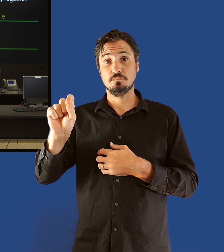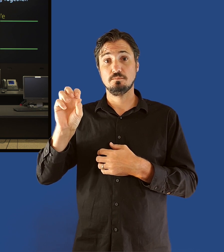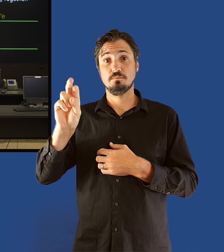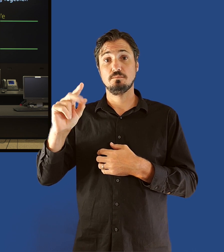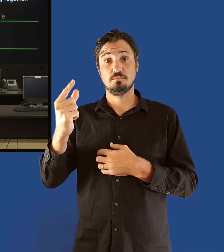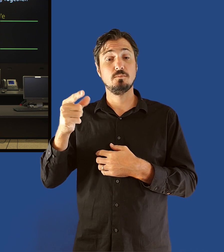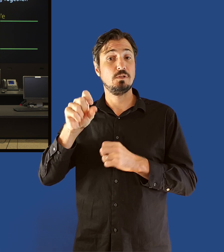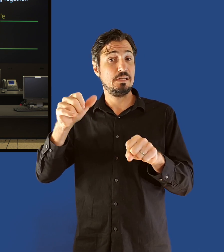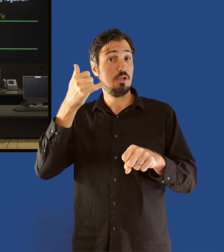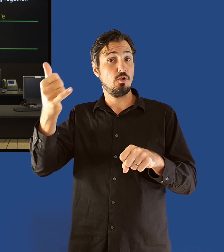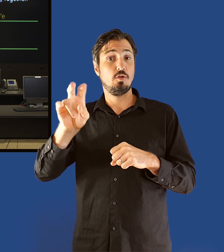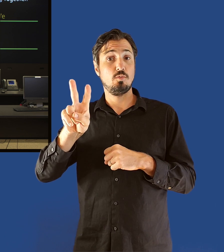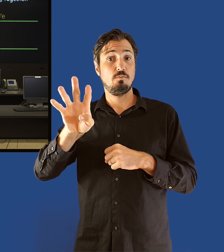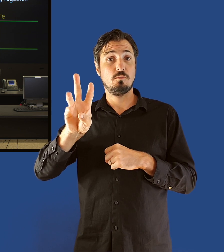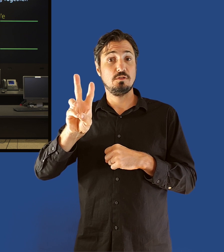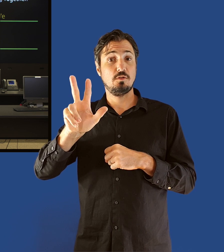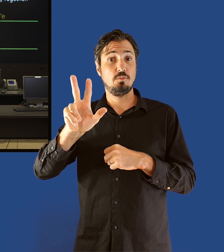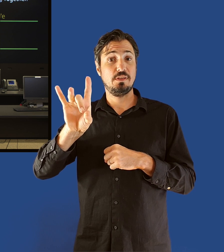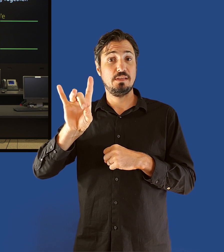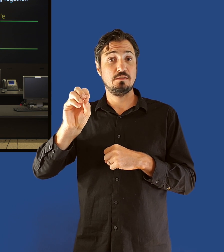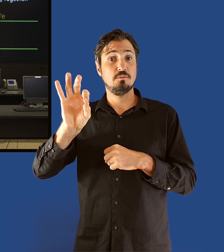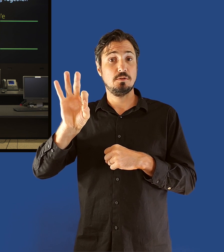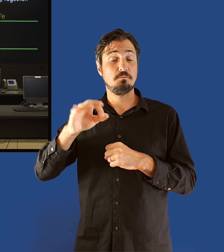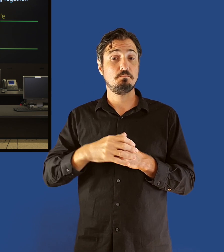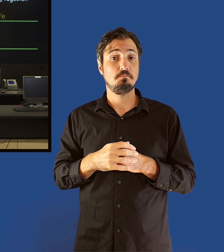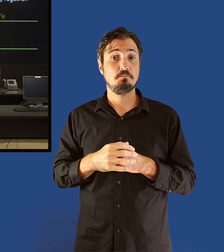Or call 246-3809.